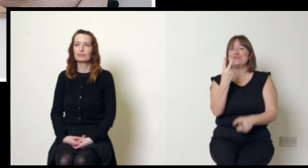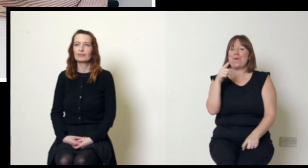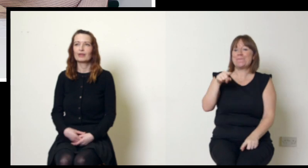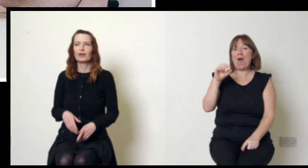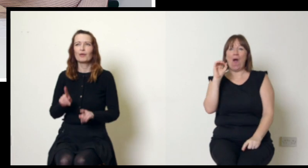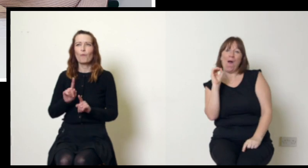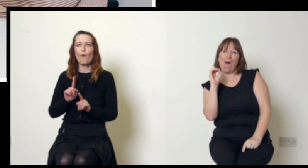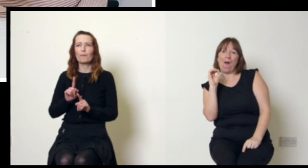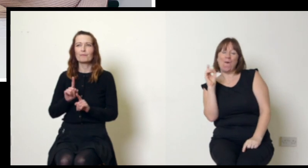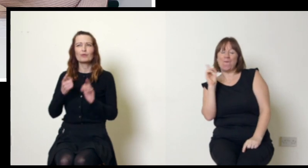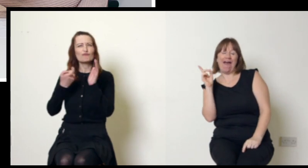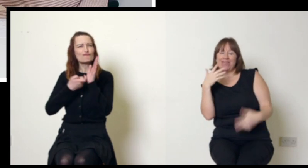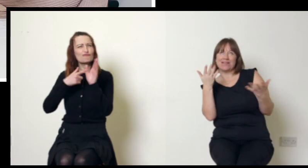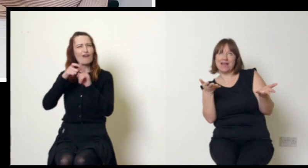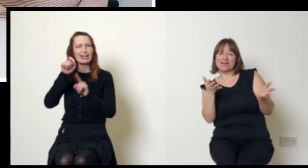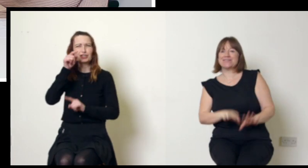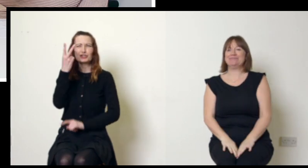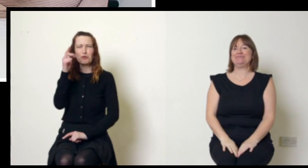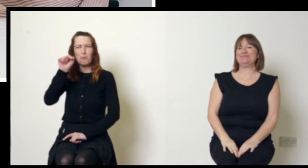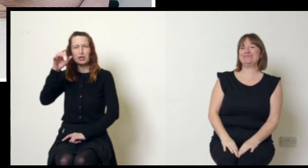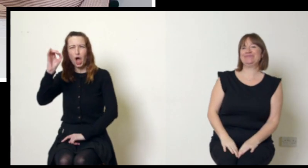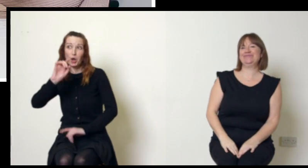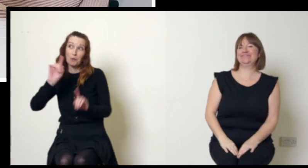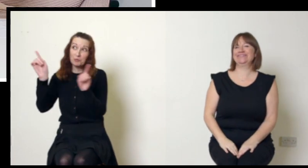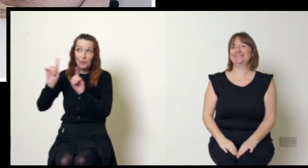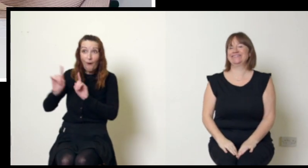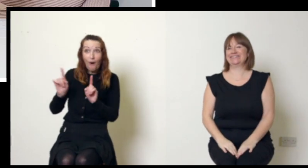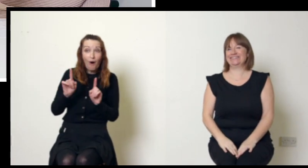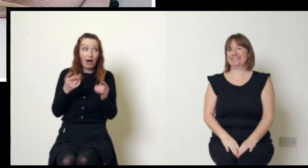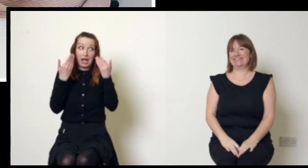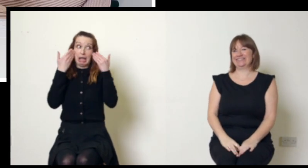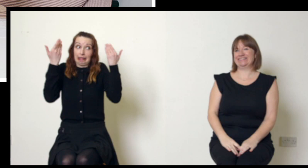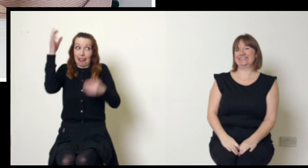I can’t wait! What’s Rad 2.0 gonna be Keely? No idea. It’ll be up to…